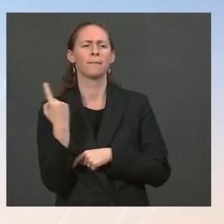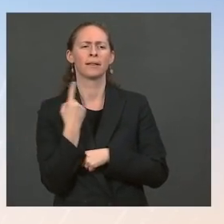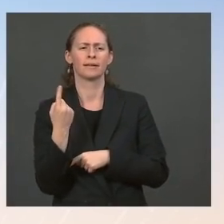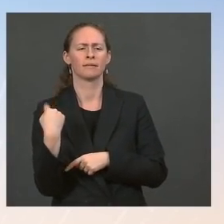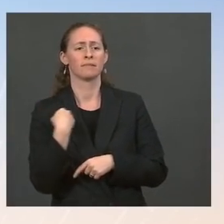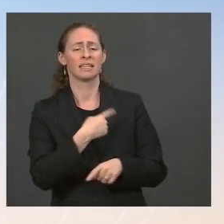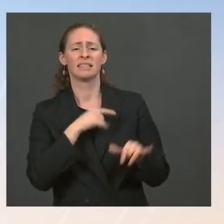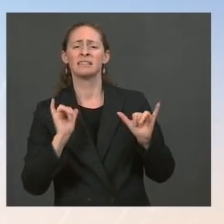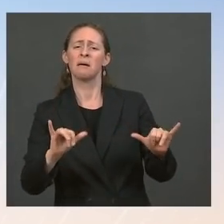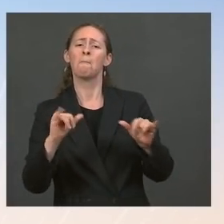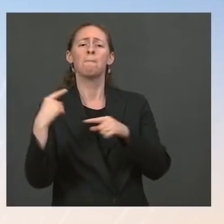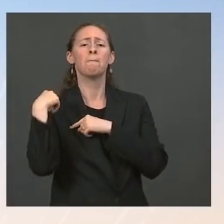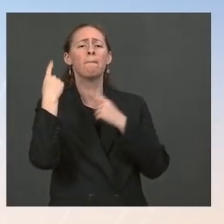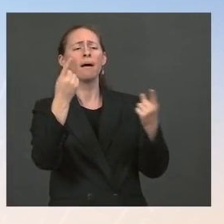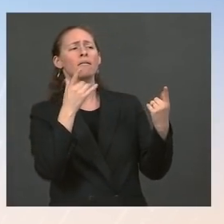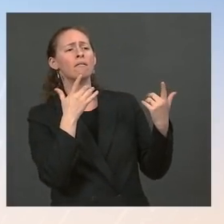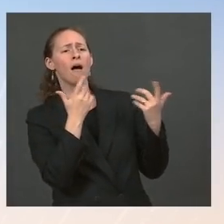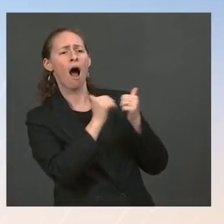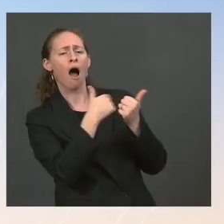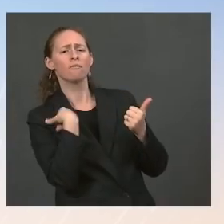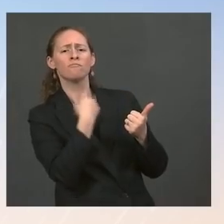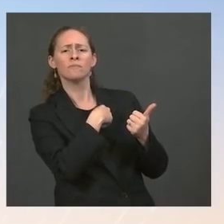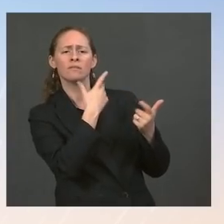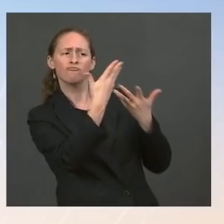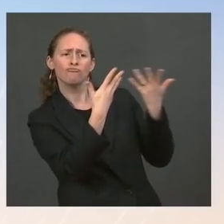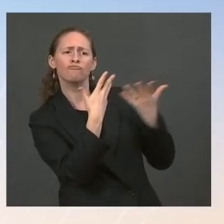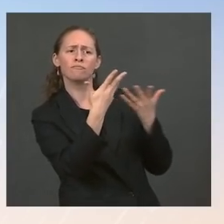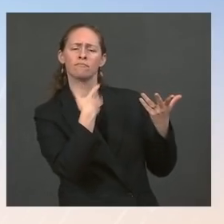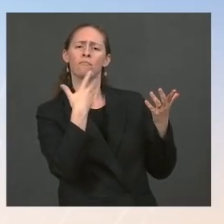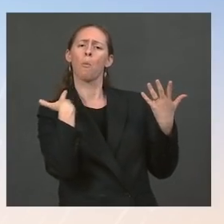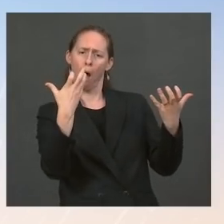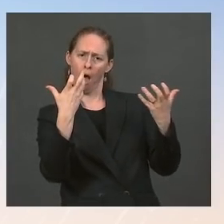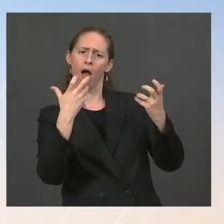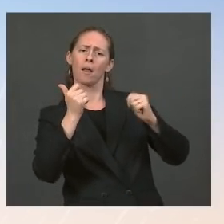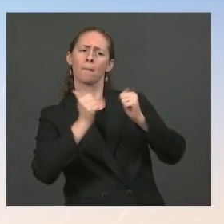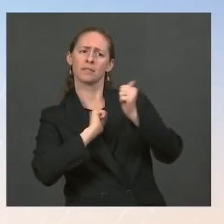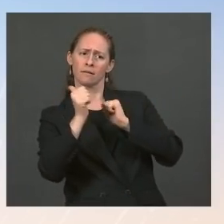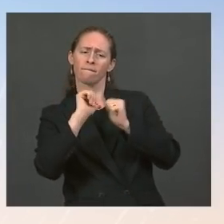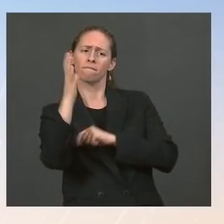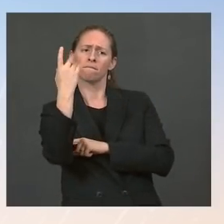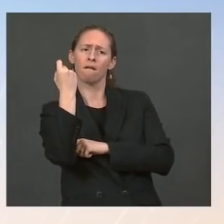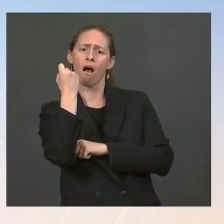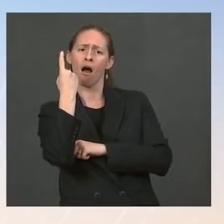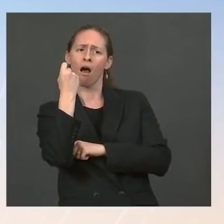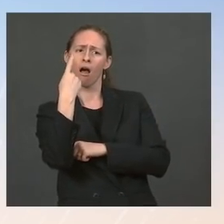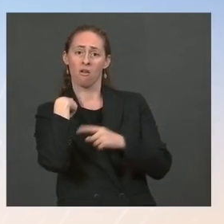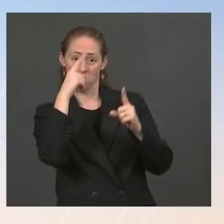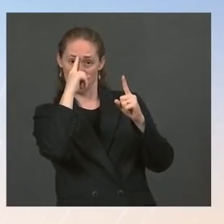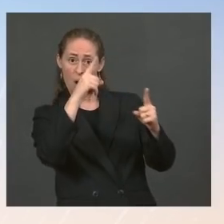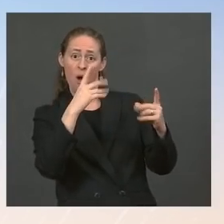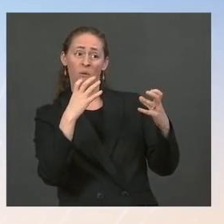We welcome stiff competition, but we not -- we do not want that competition to veer into conflict. And that is certainly what we convey privately as well.